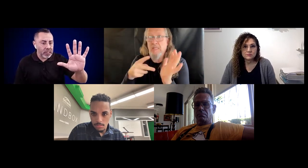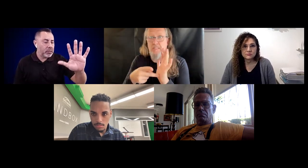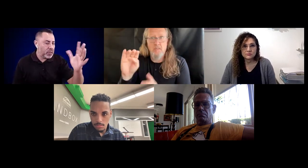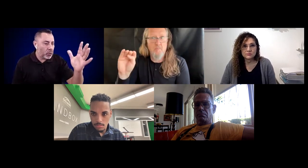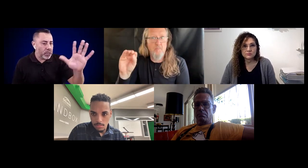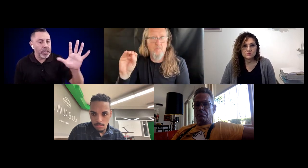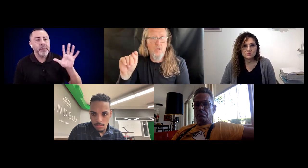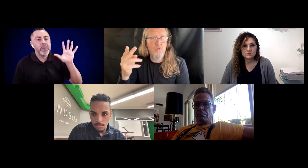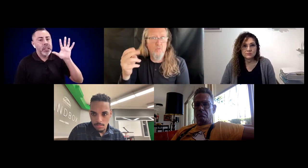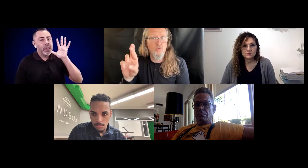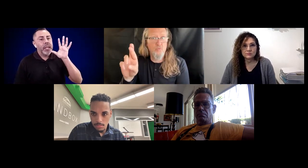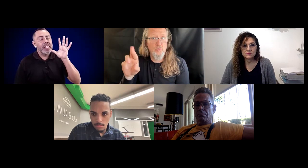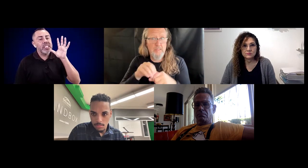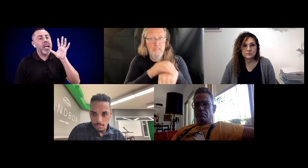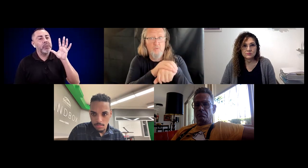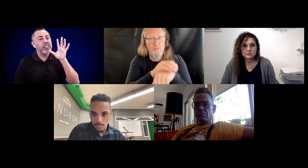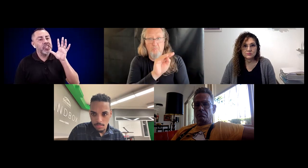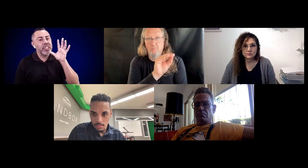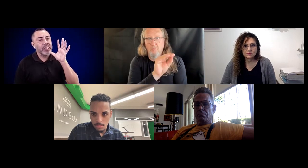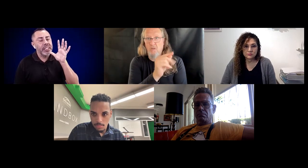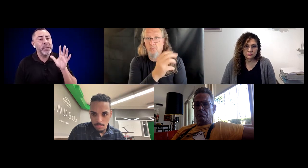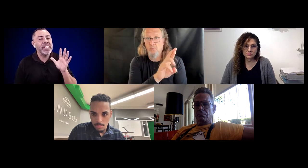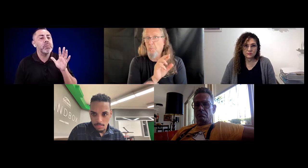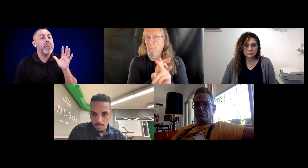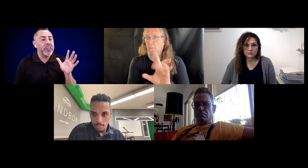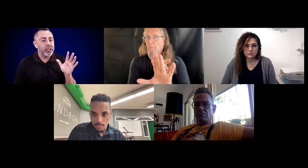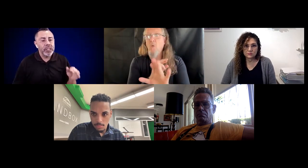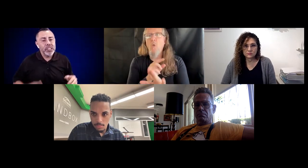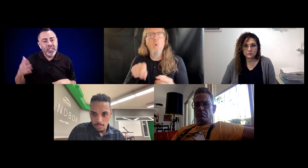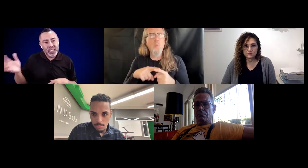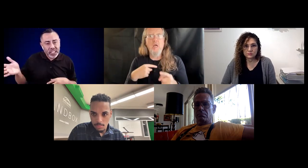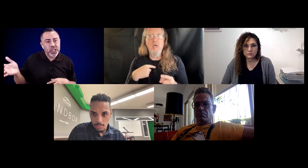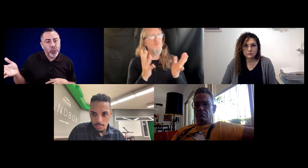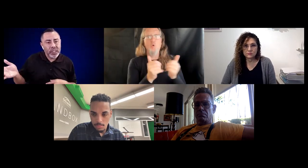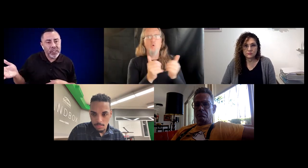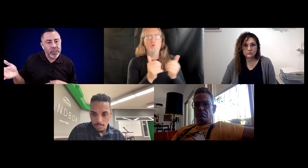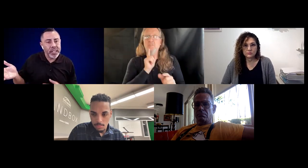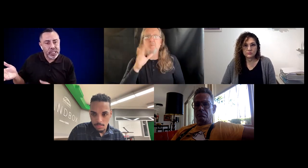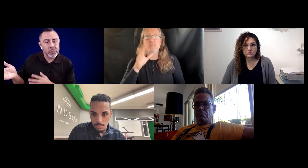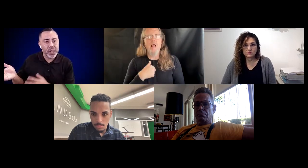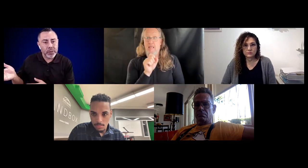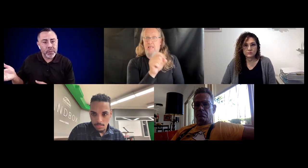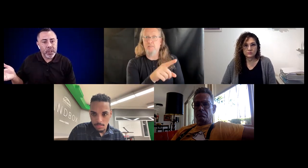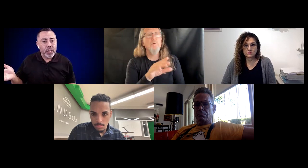What we call that. And then it's tapped on the chin. That means mother. So the English equivalent for that is mother.